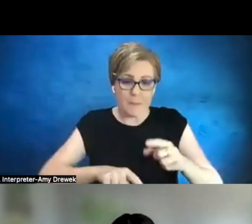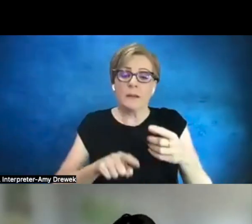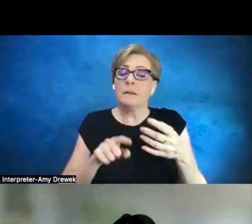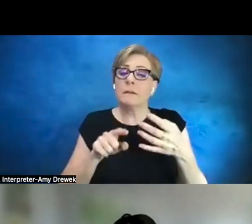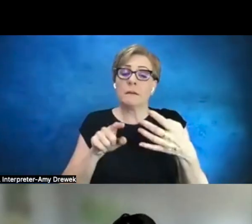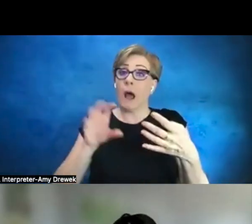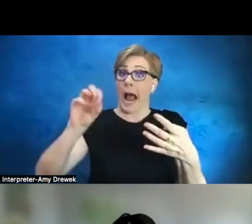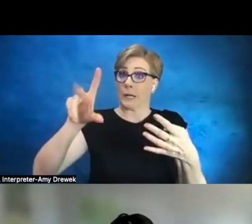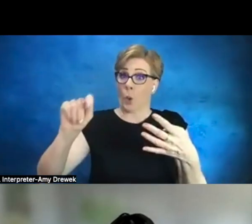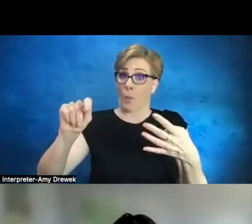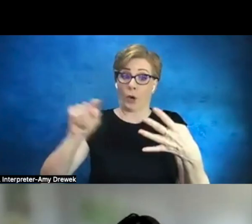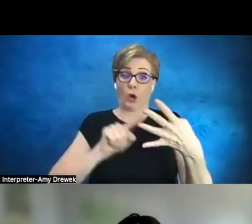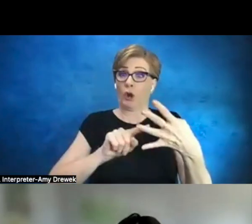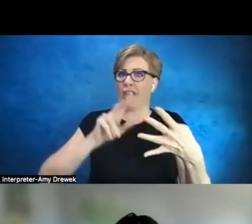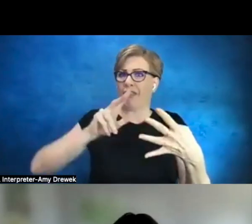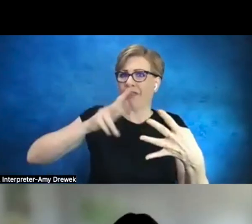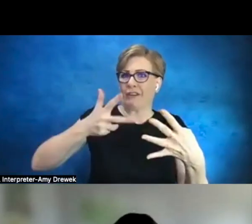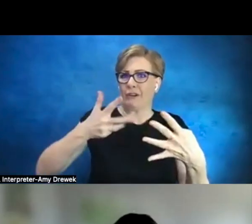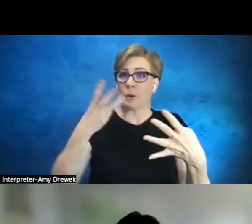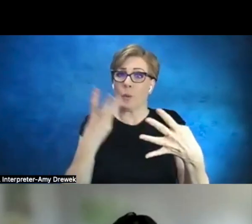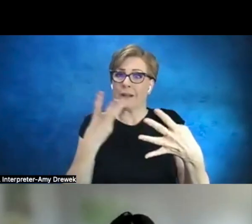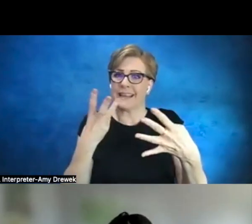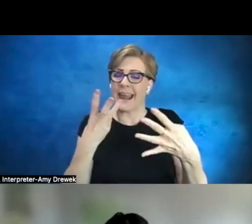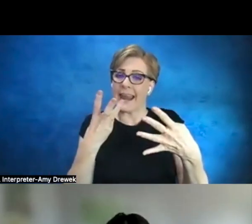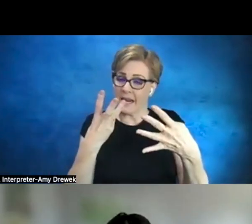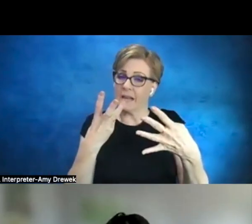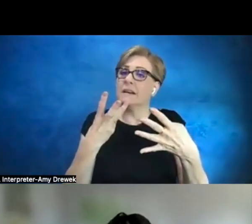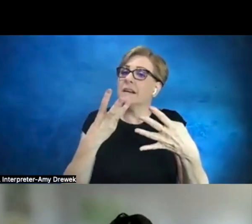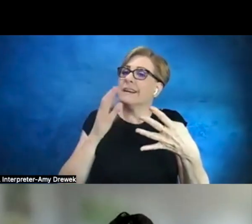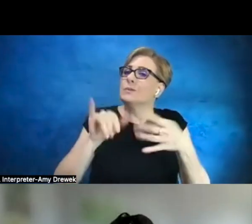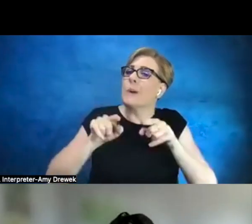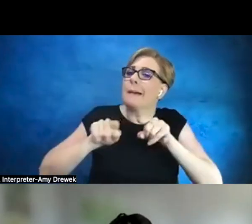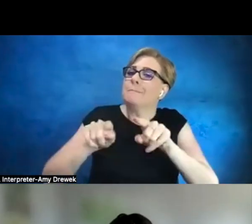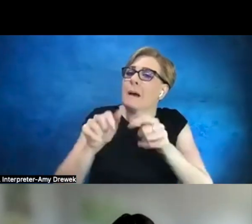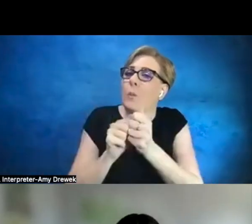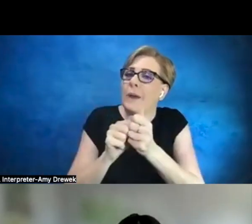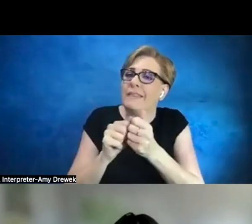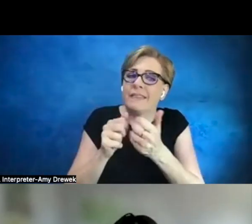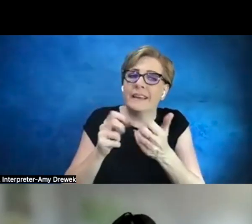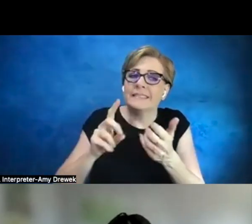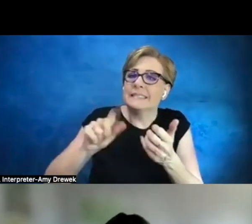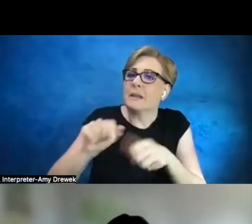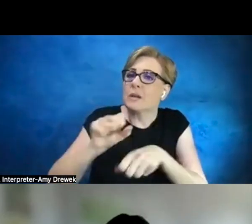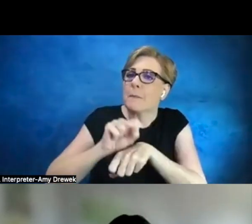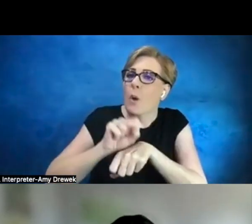National Disability Employment Awareness Month. But DMD events can happen all year, and they do